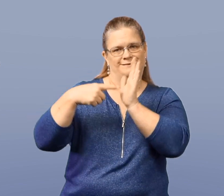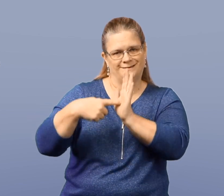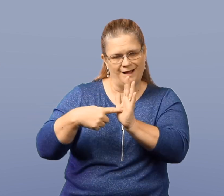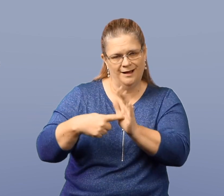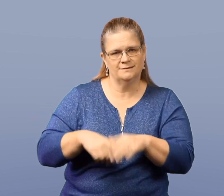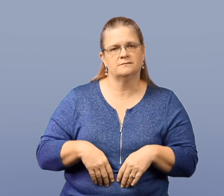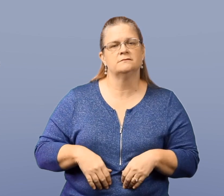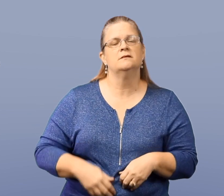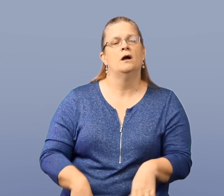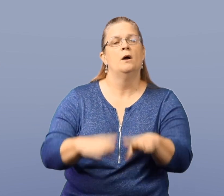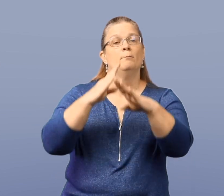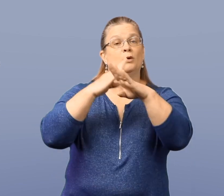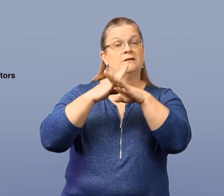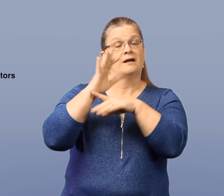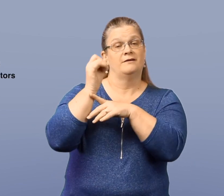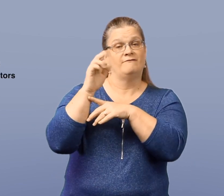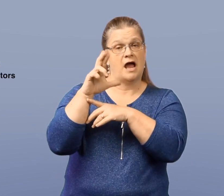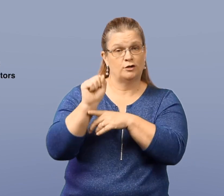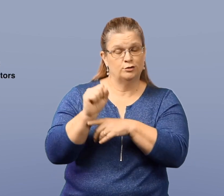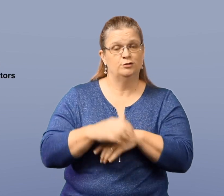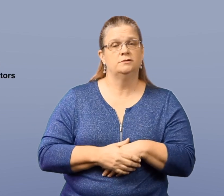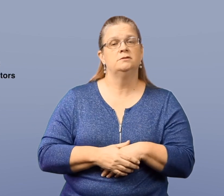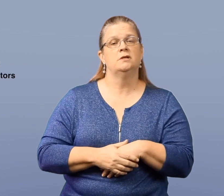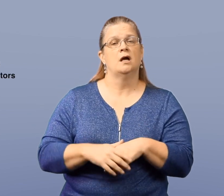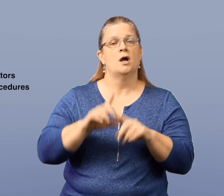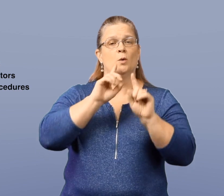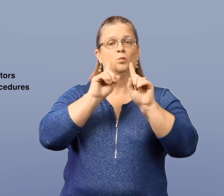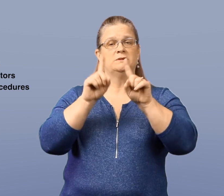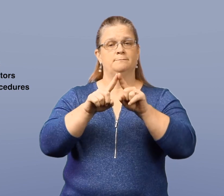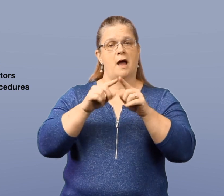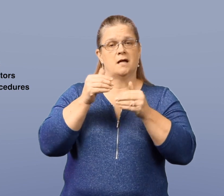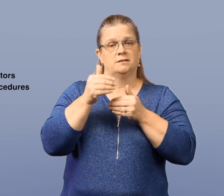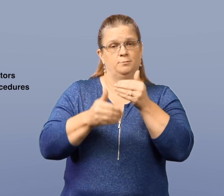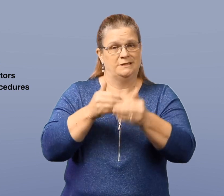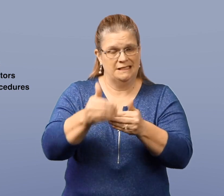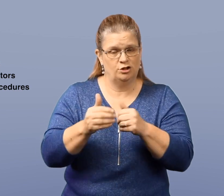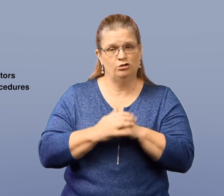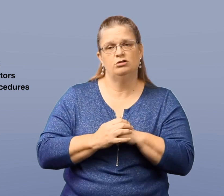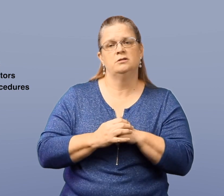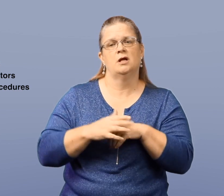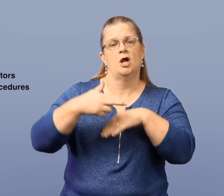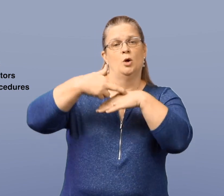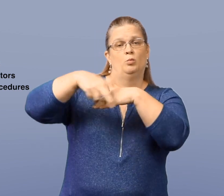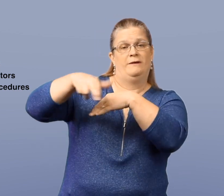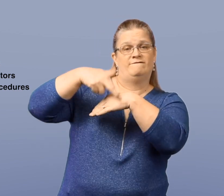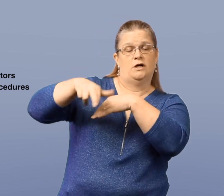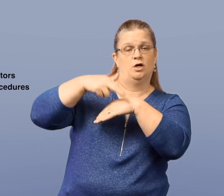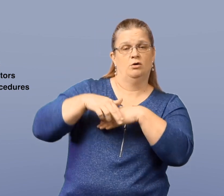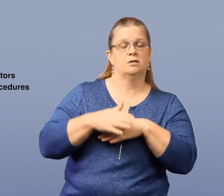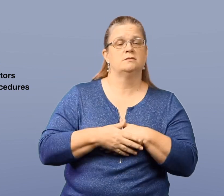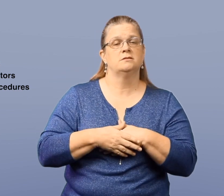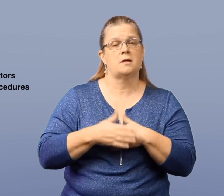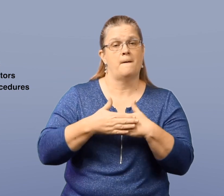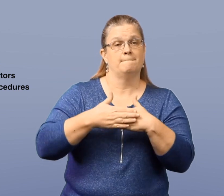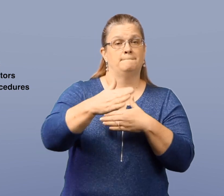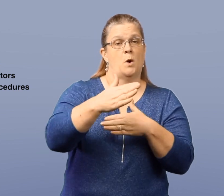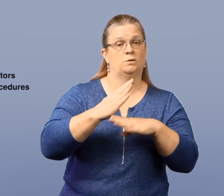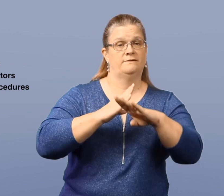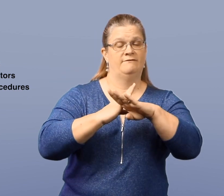warning signs, preventative factors, responsive procedures, referrals, postvention